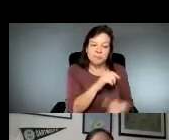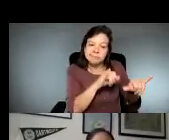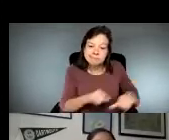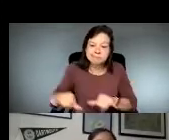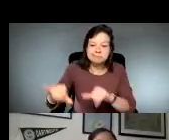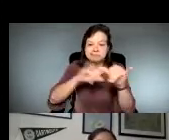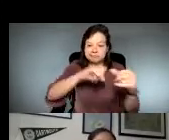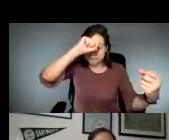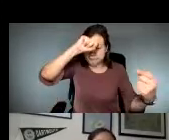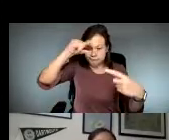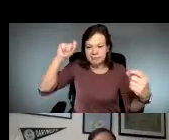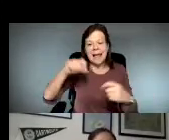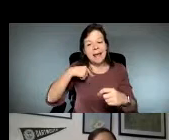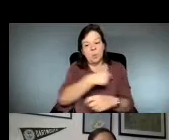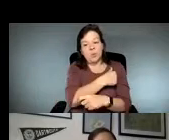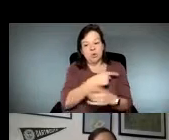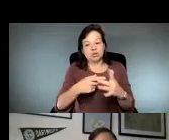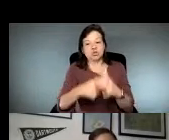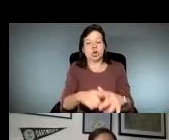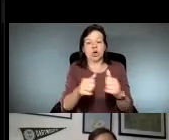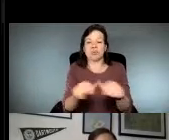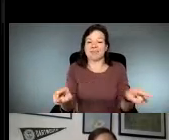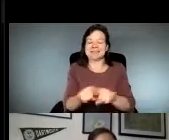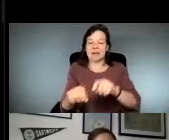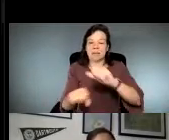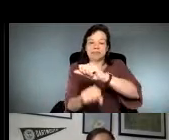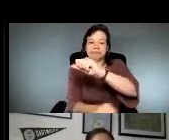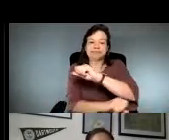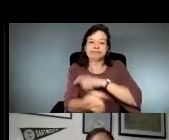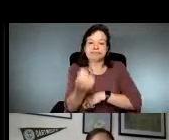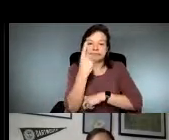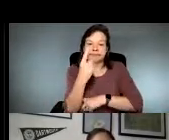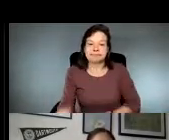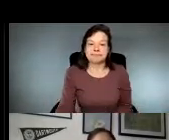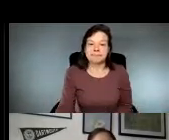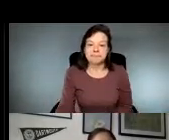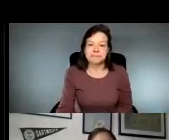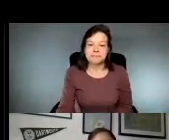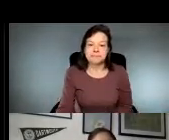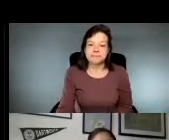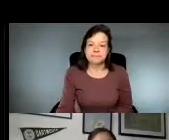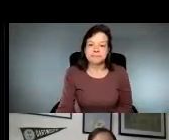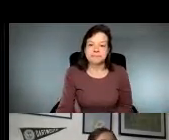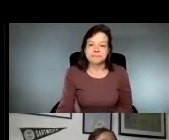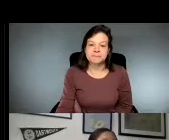and we're all starting out with the same foundation. So I'll read through these quickly